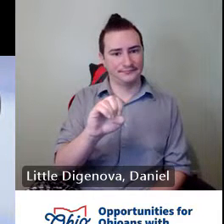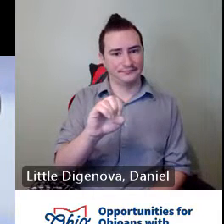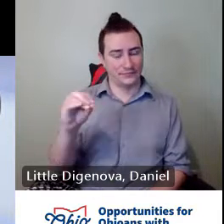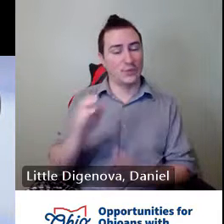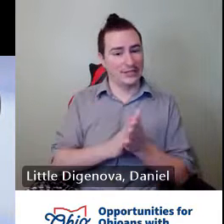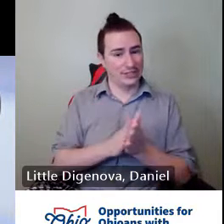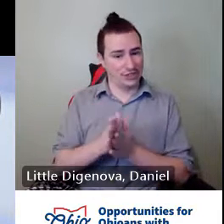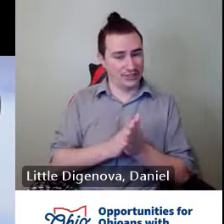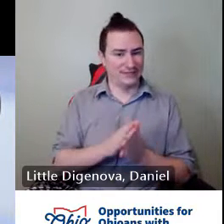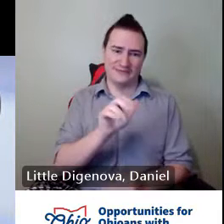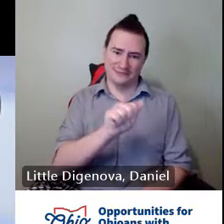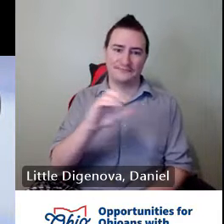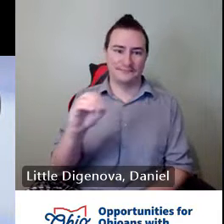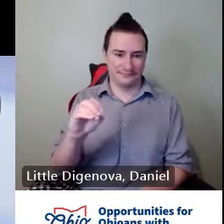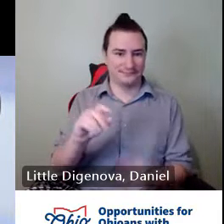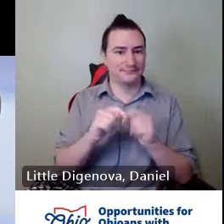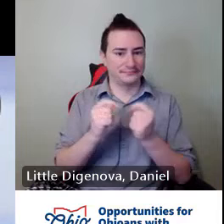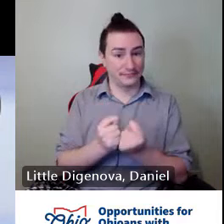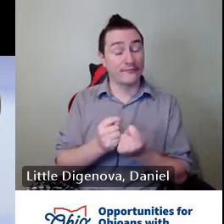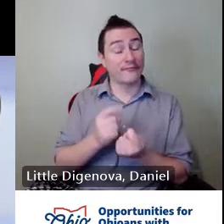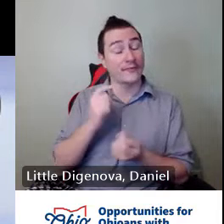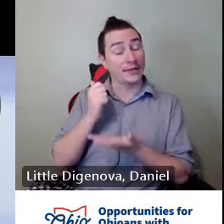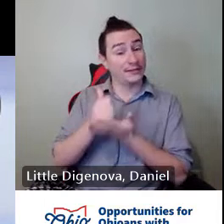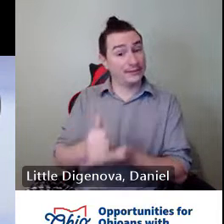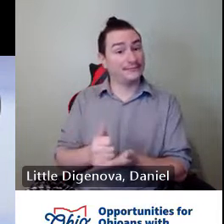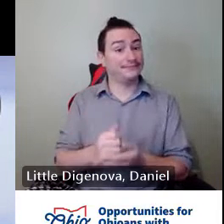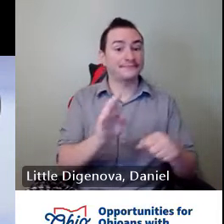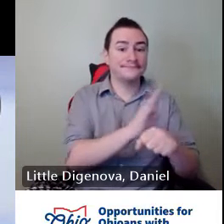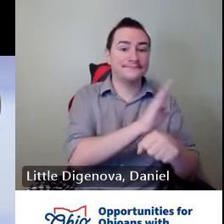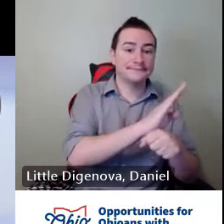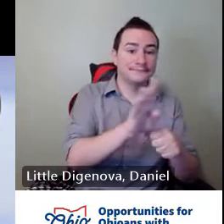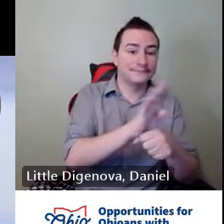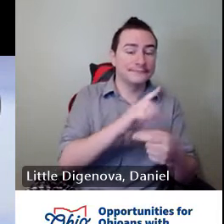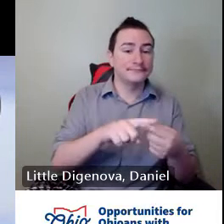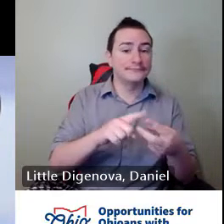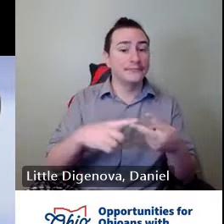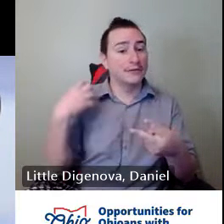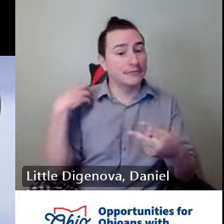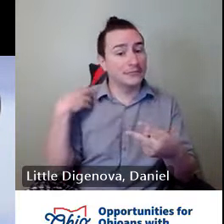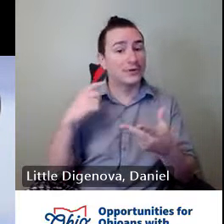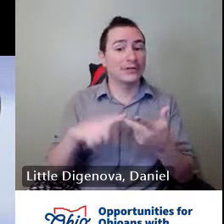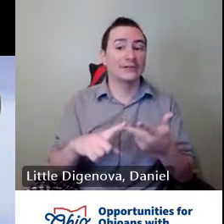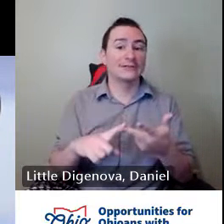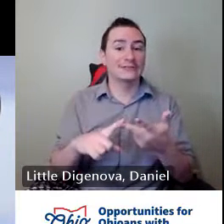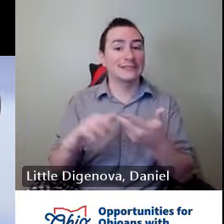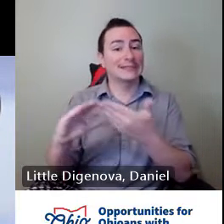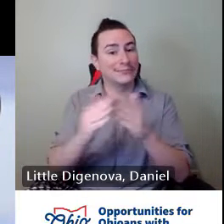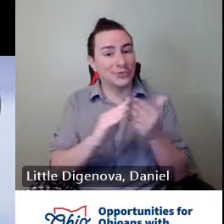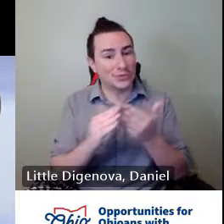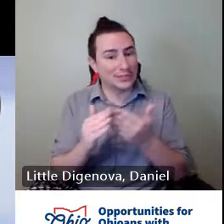partnering with employers, businesses, communities, venues and attractions to be accessible and inclusive for all